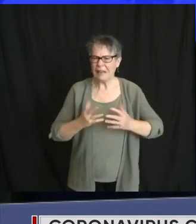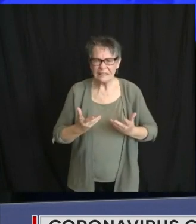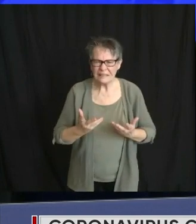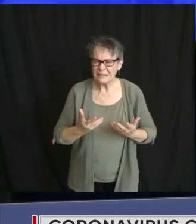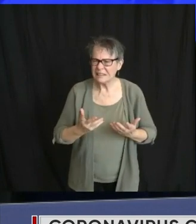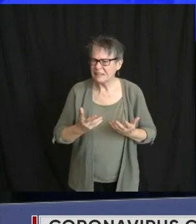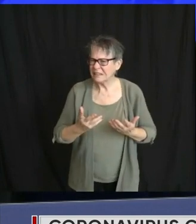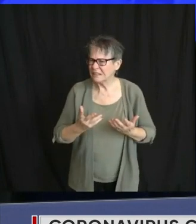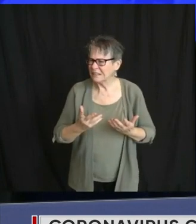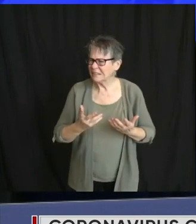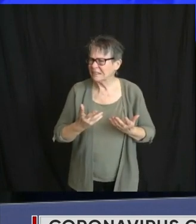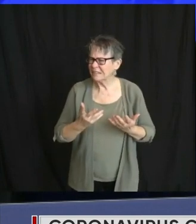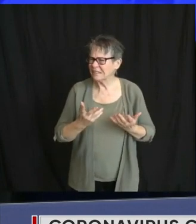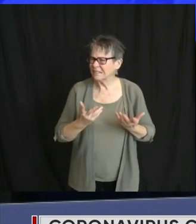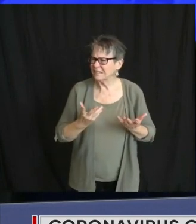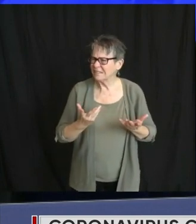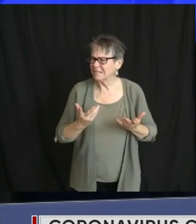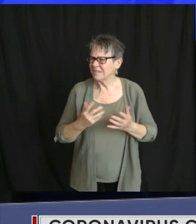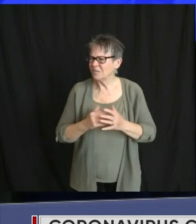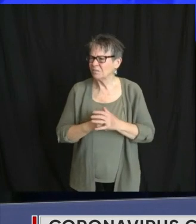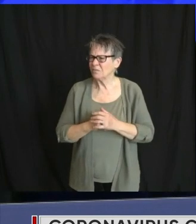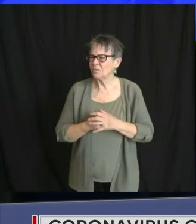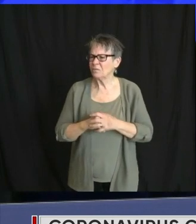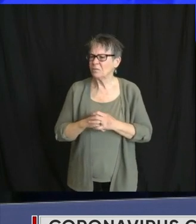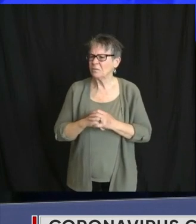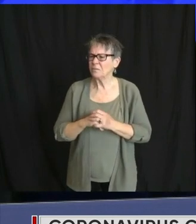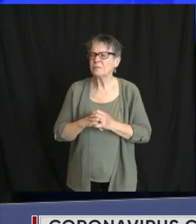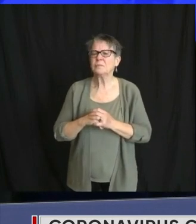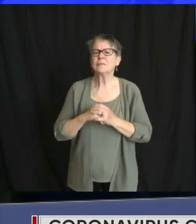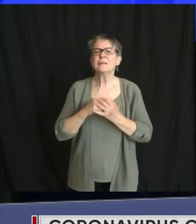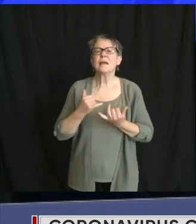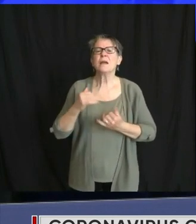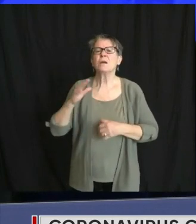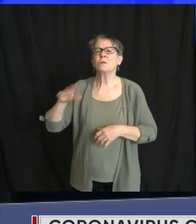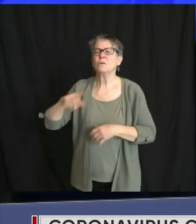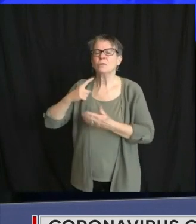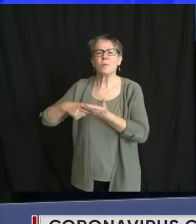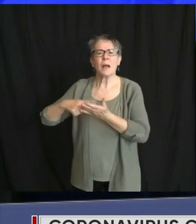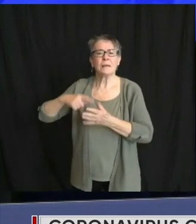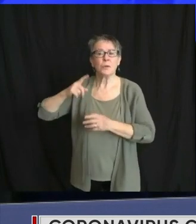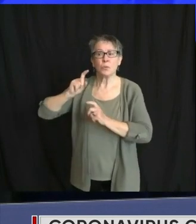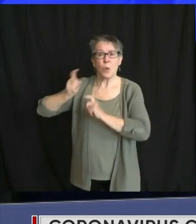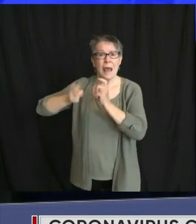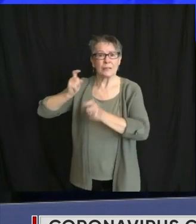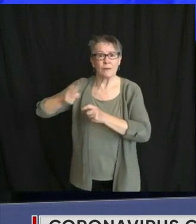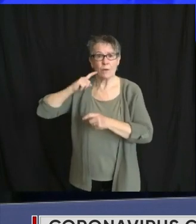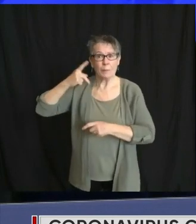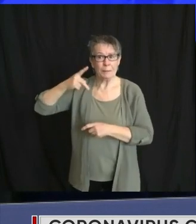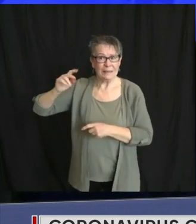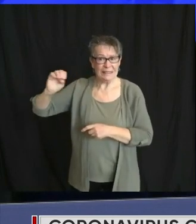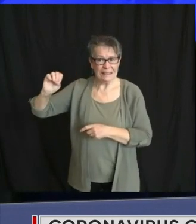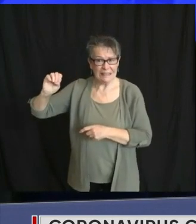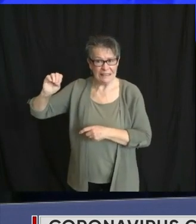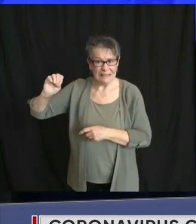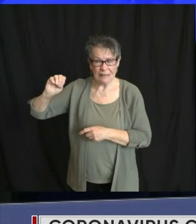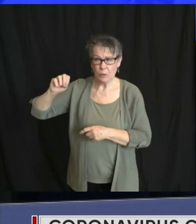CAN TAG ONTO YOUR COMMENT ABOUT THE MASSACHUSETTS DONATION, I